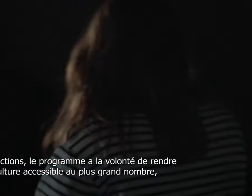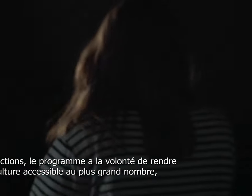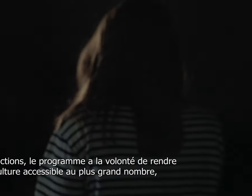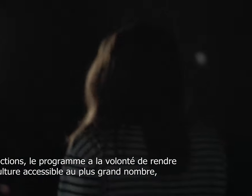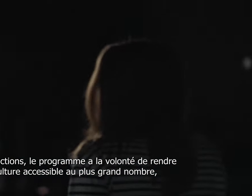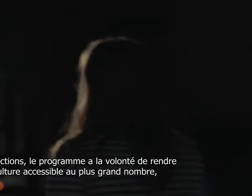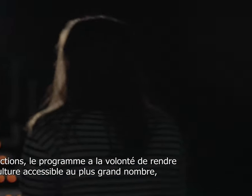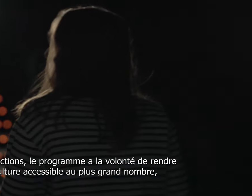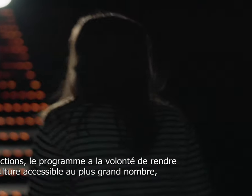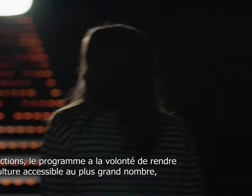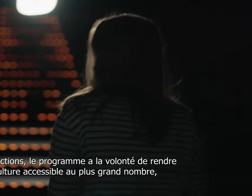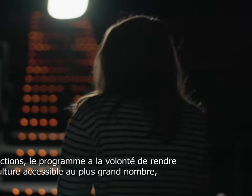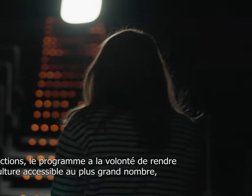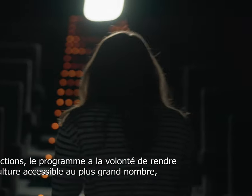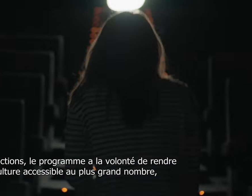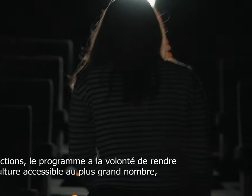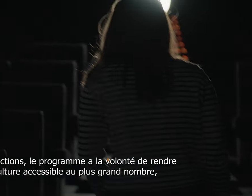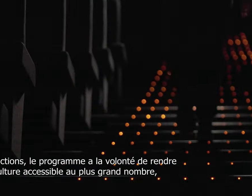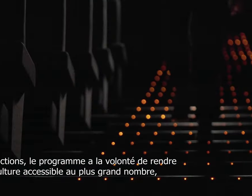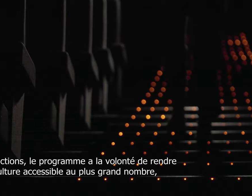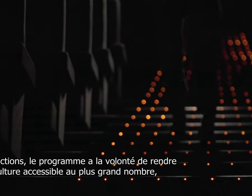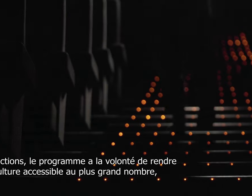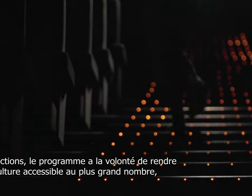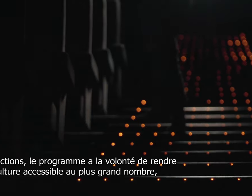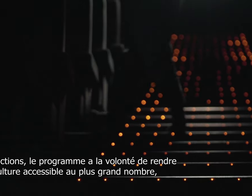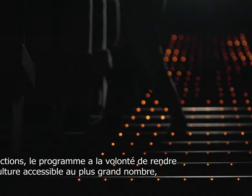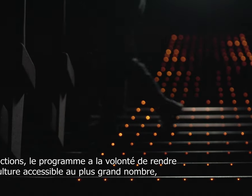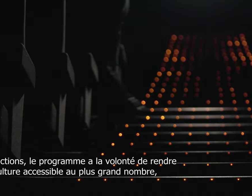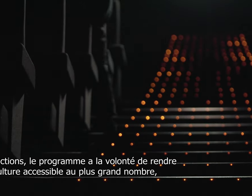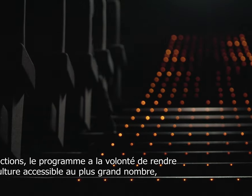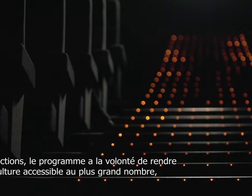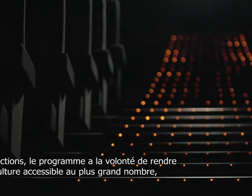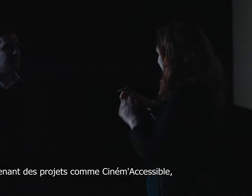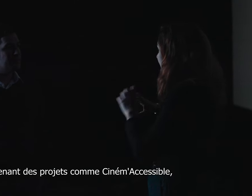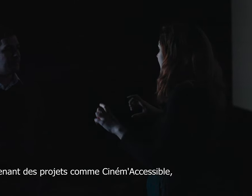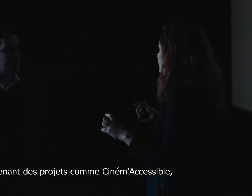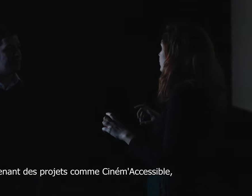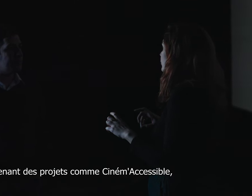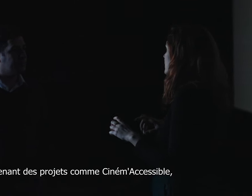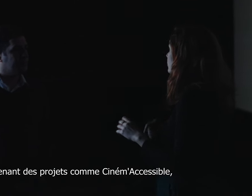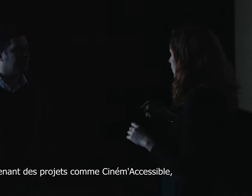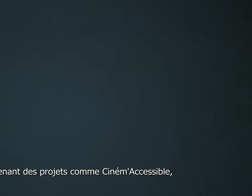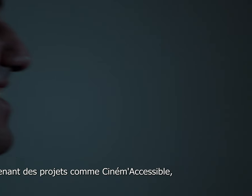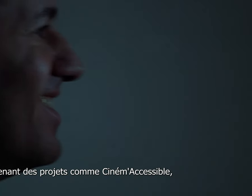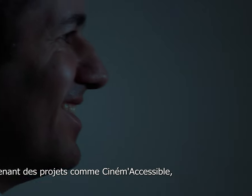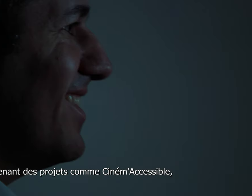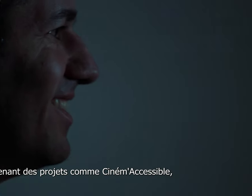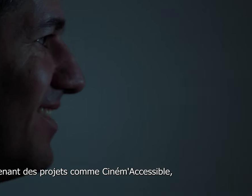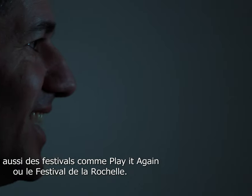Through its actions, the program aims to make culture accessible to as many people as possible, by supporting projects like Ciném'Accessible,